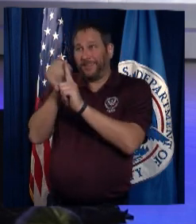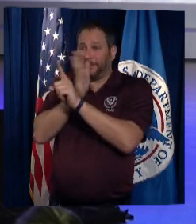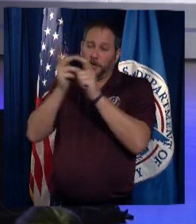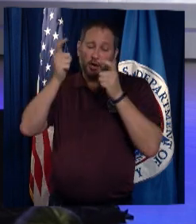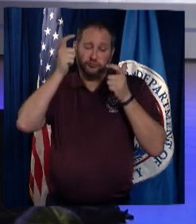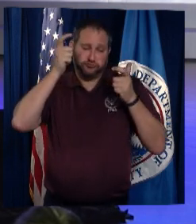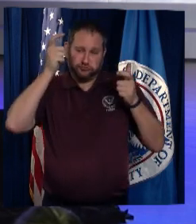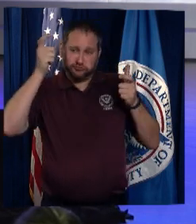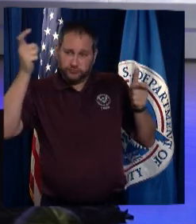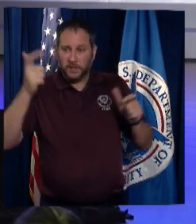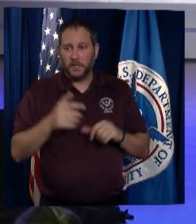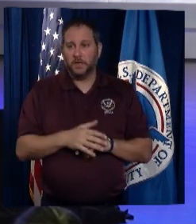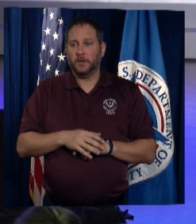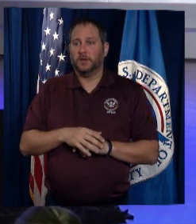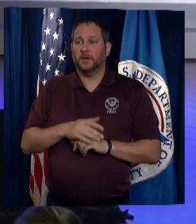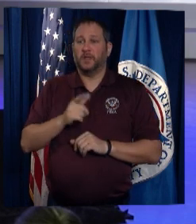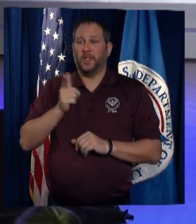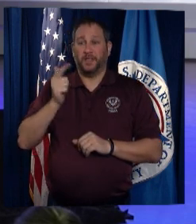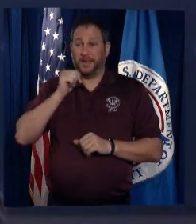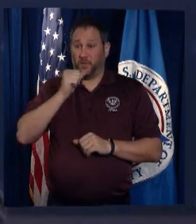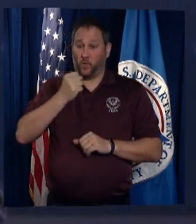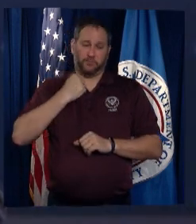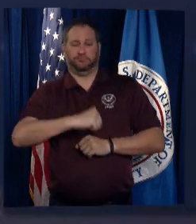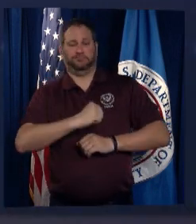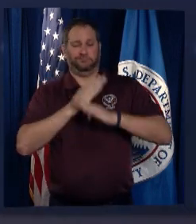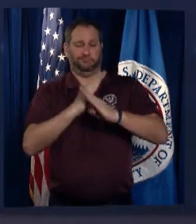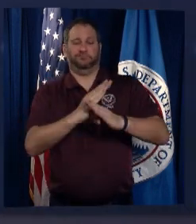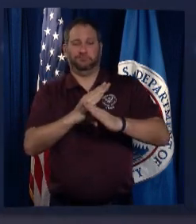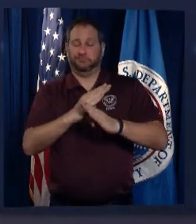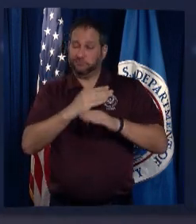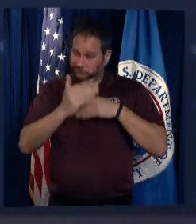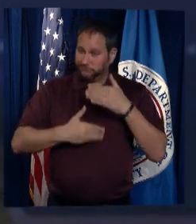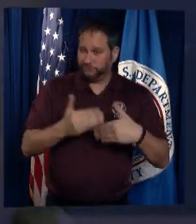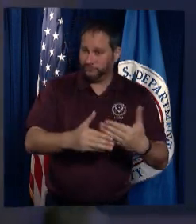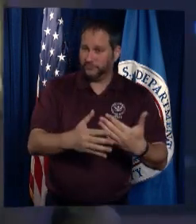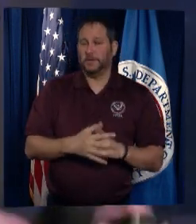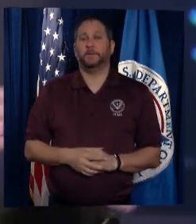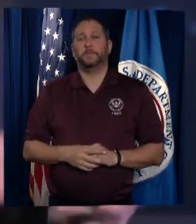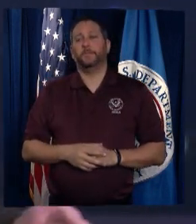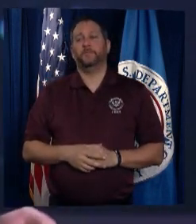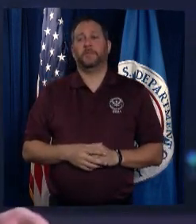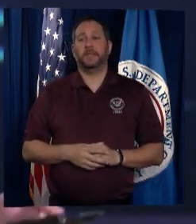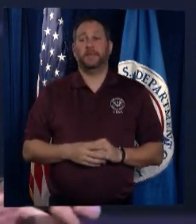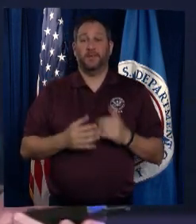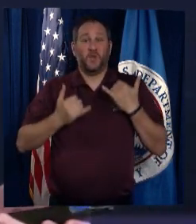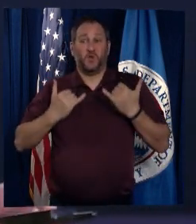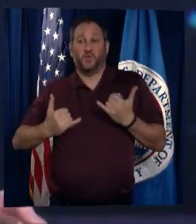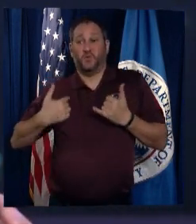theirs is the only, or at least the most important, community stewardship. Instead